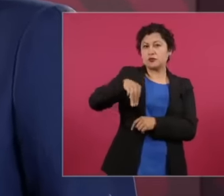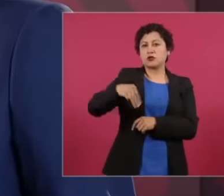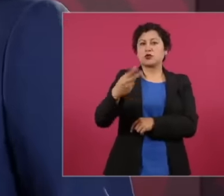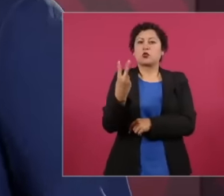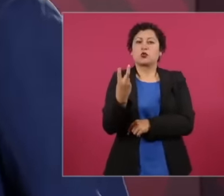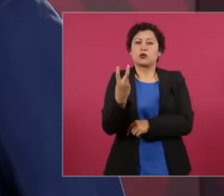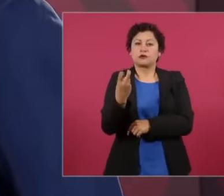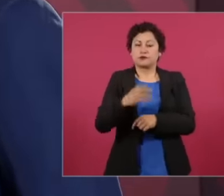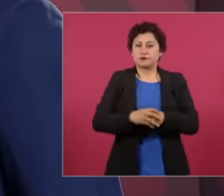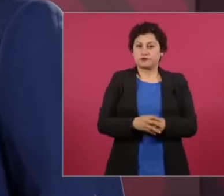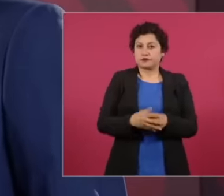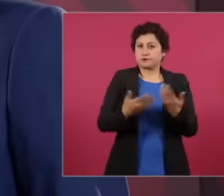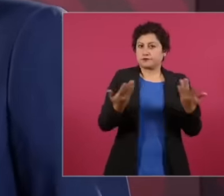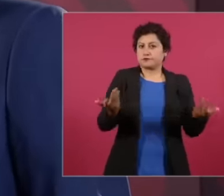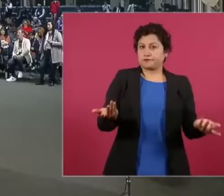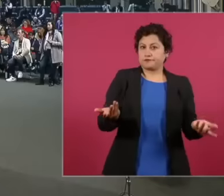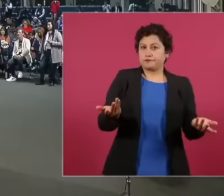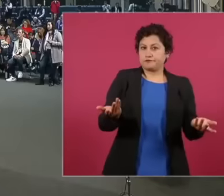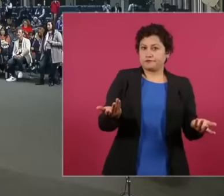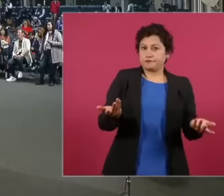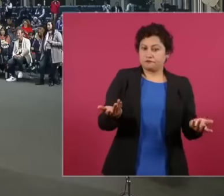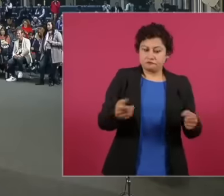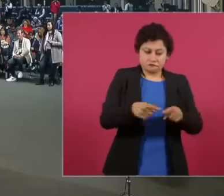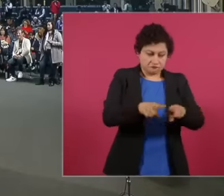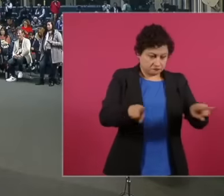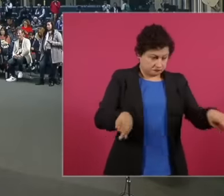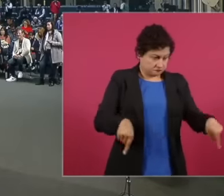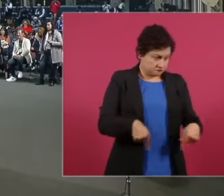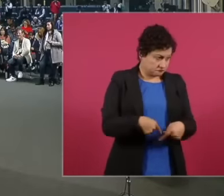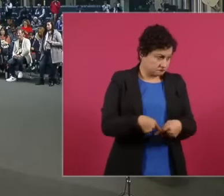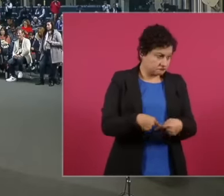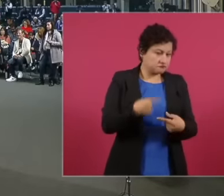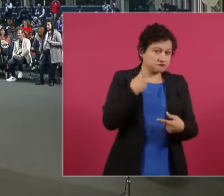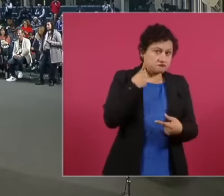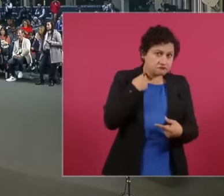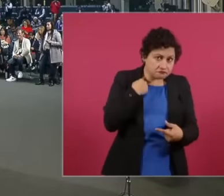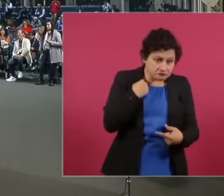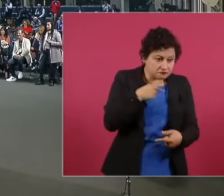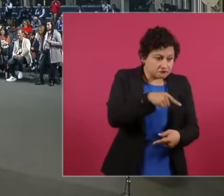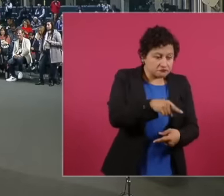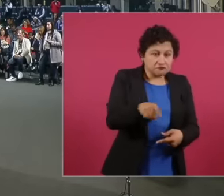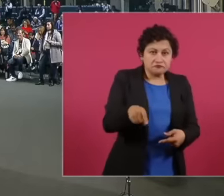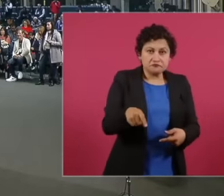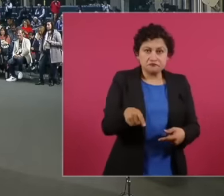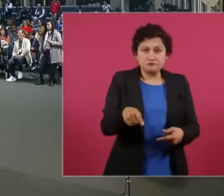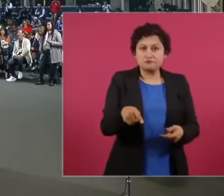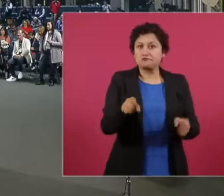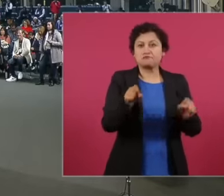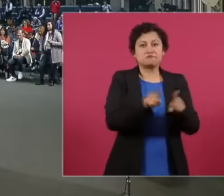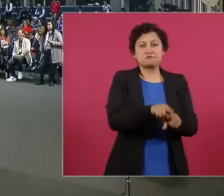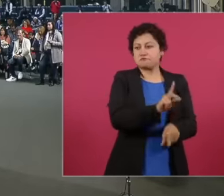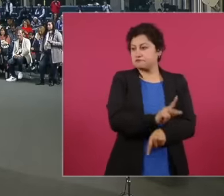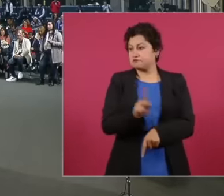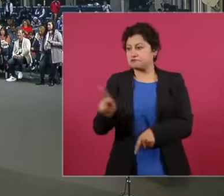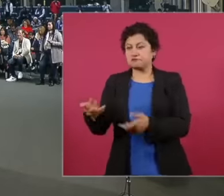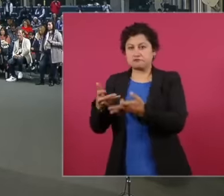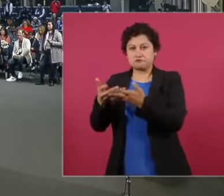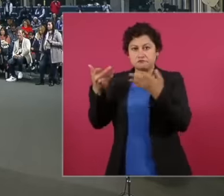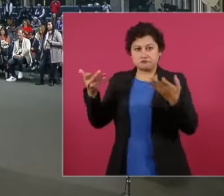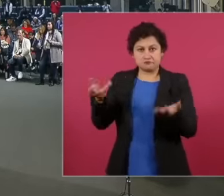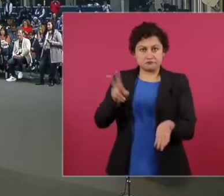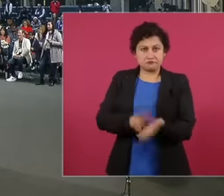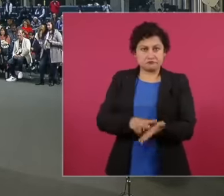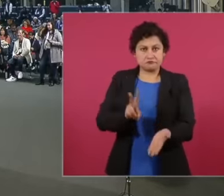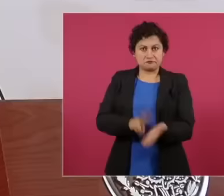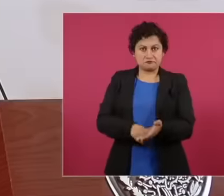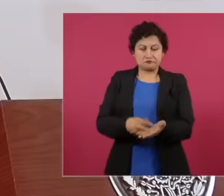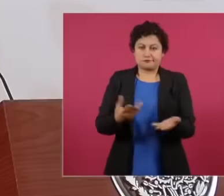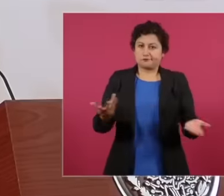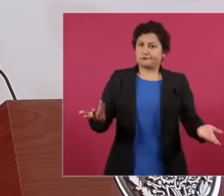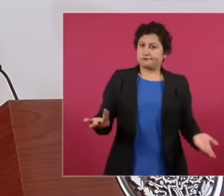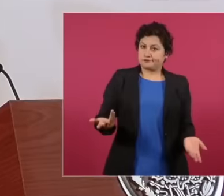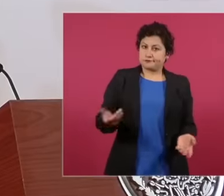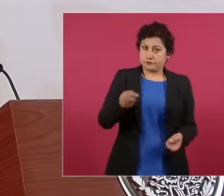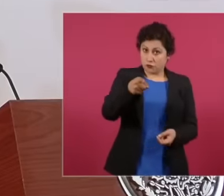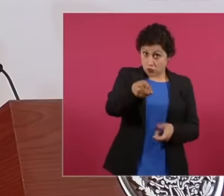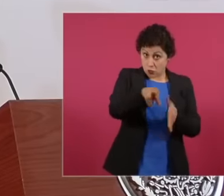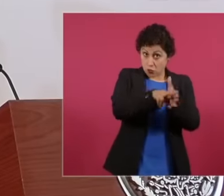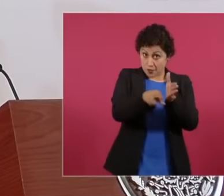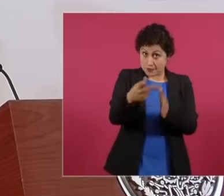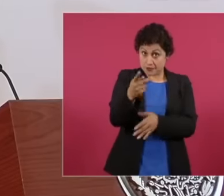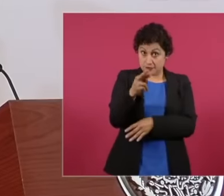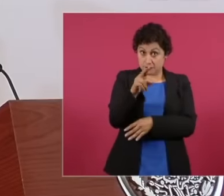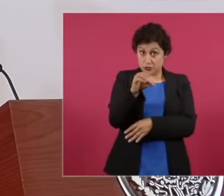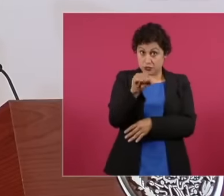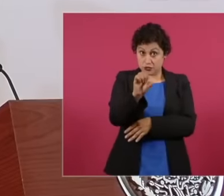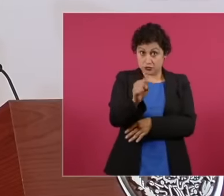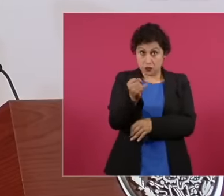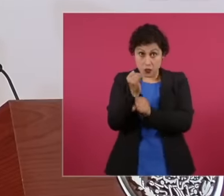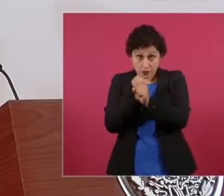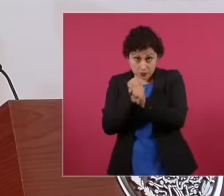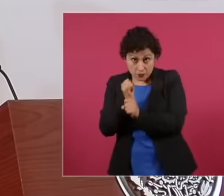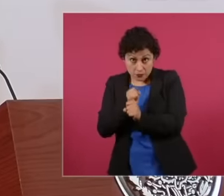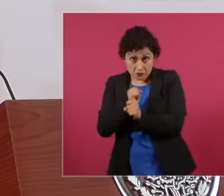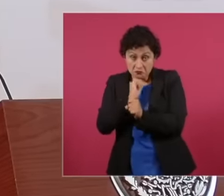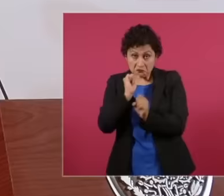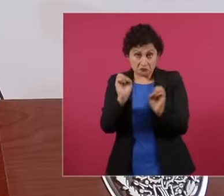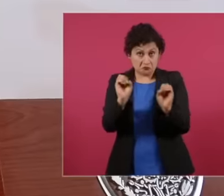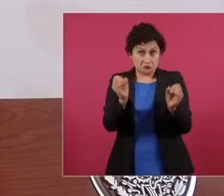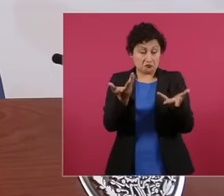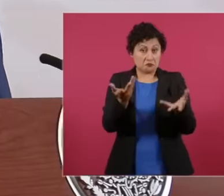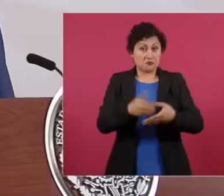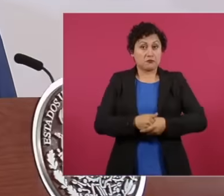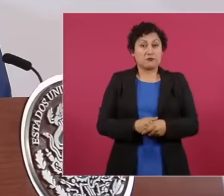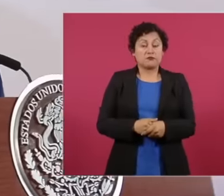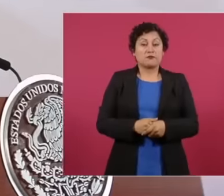a square meter of carpet costs, eh, that's not a process either. It was taken care of and I have no information about